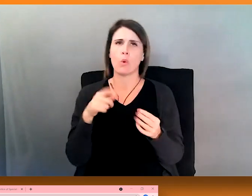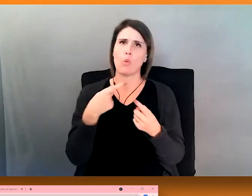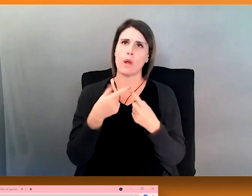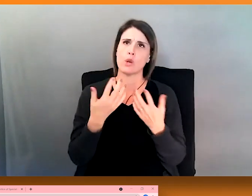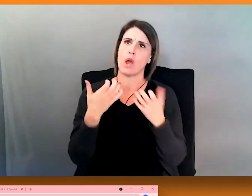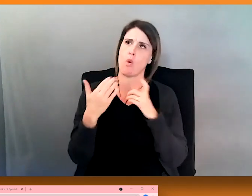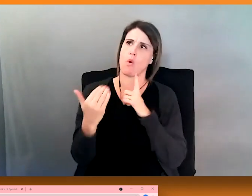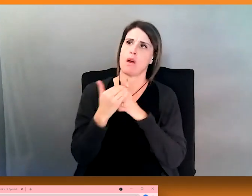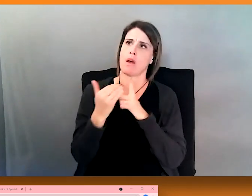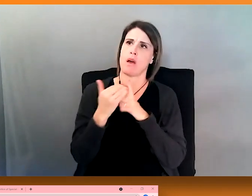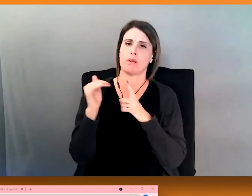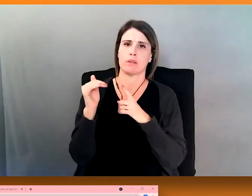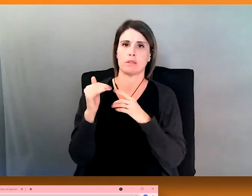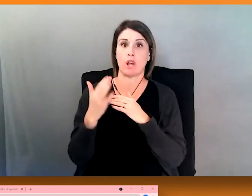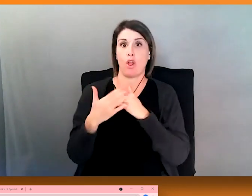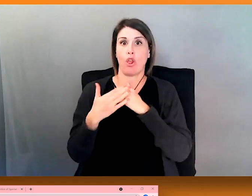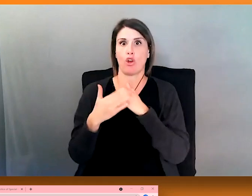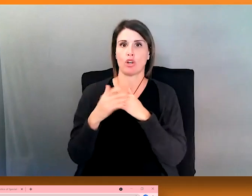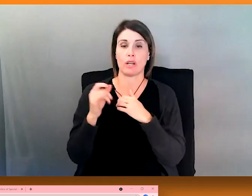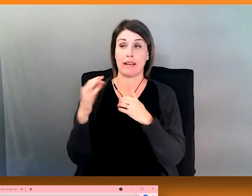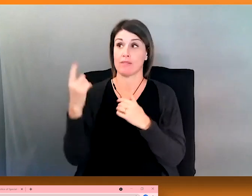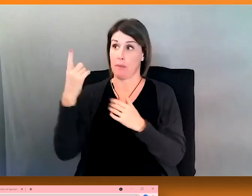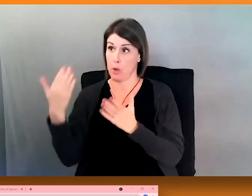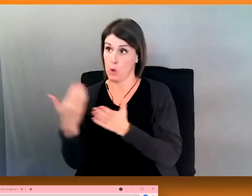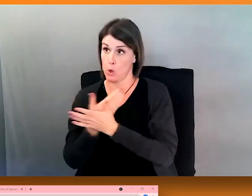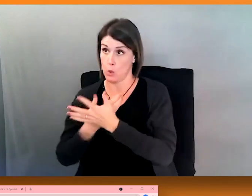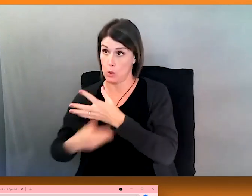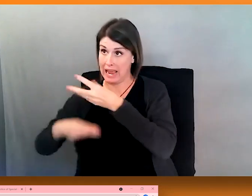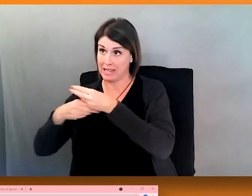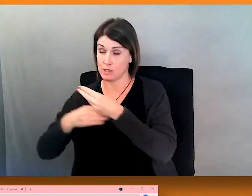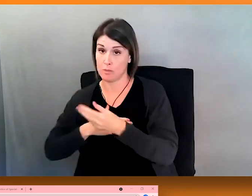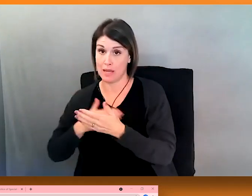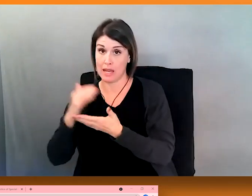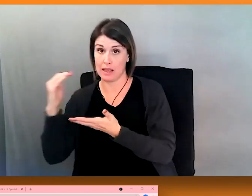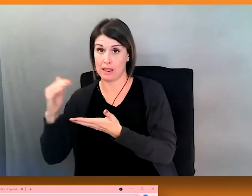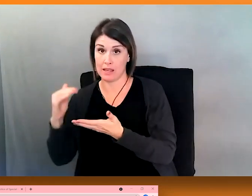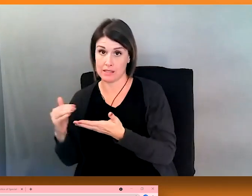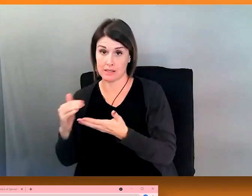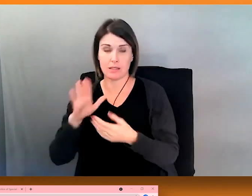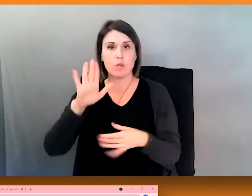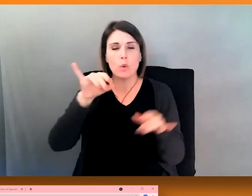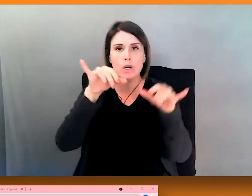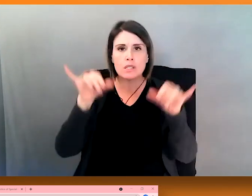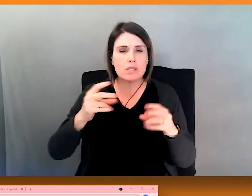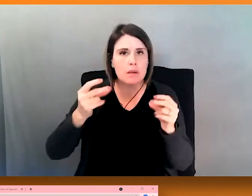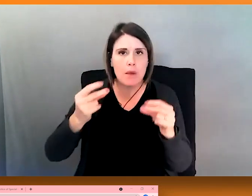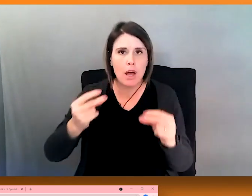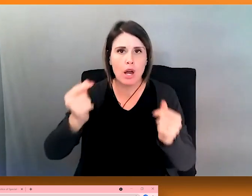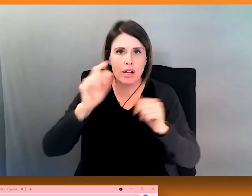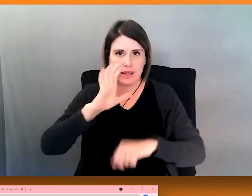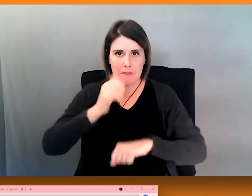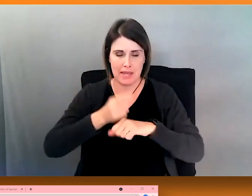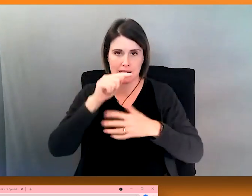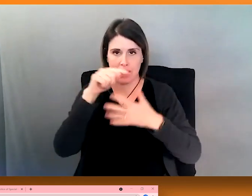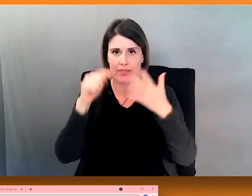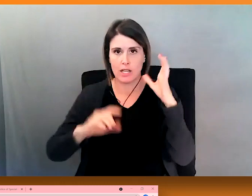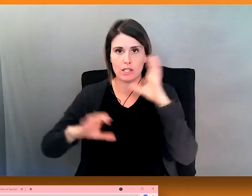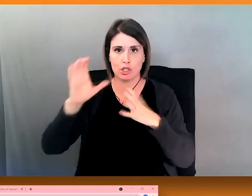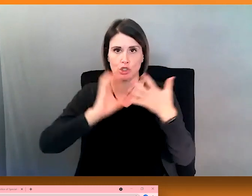if new things are added to your list. The system will automatically based on your search criteria add more opportunities to your list,